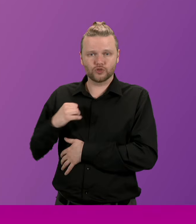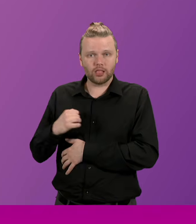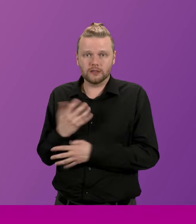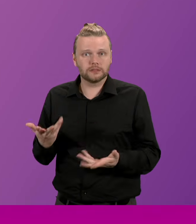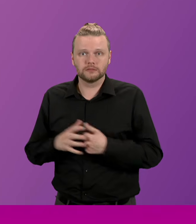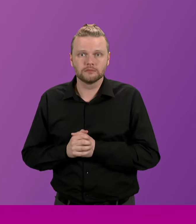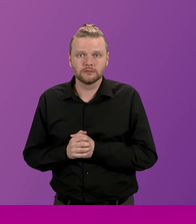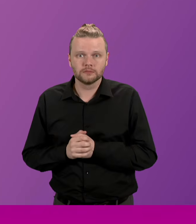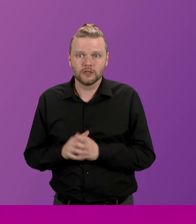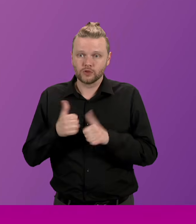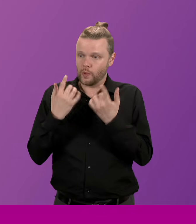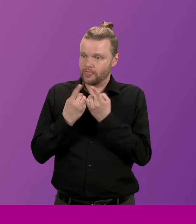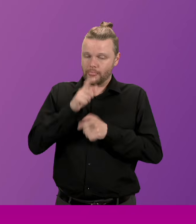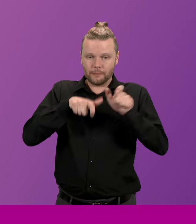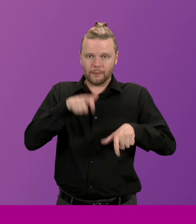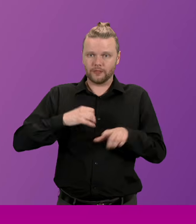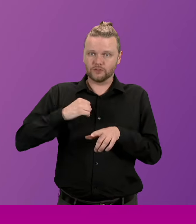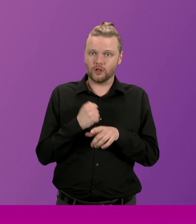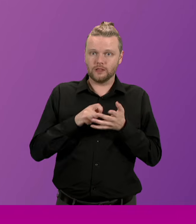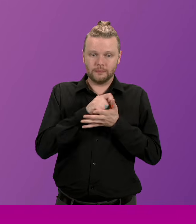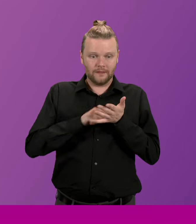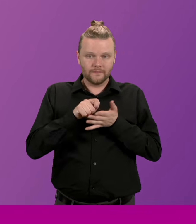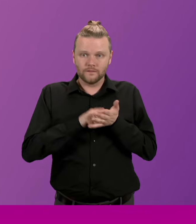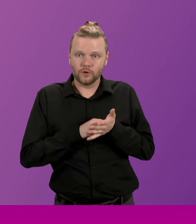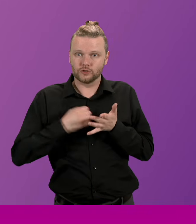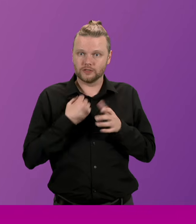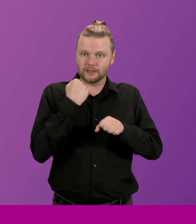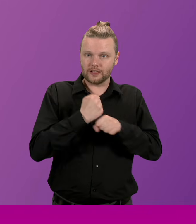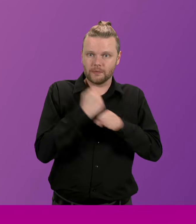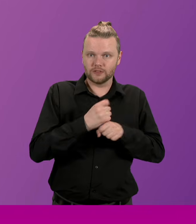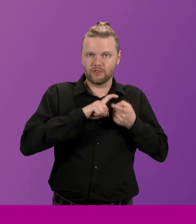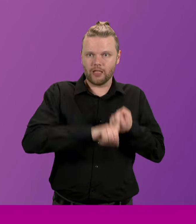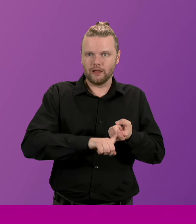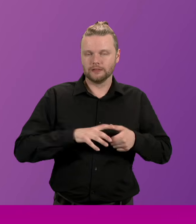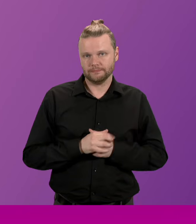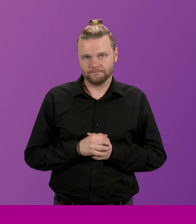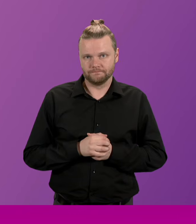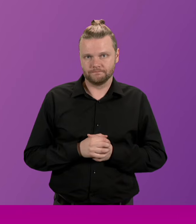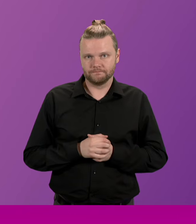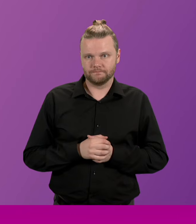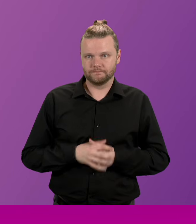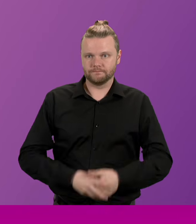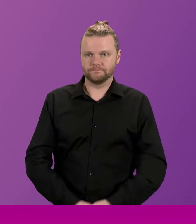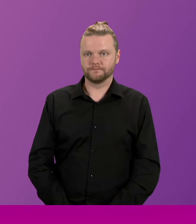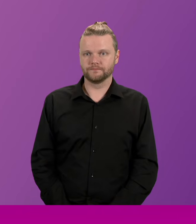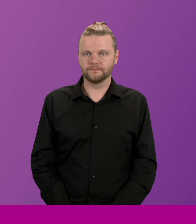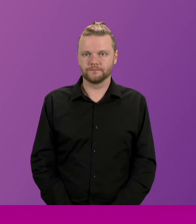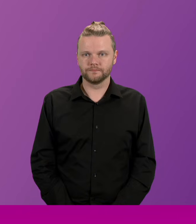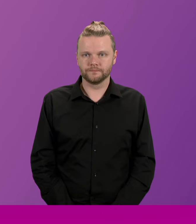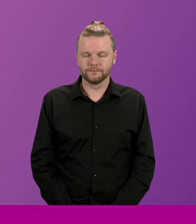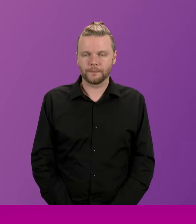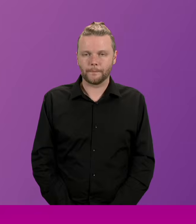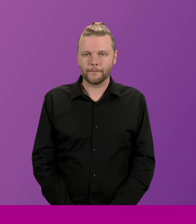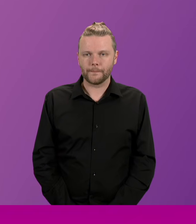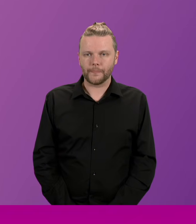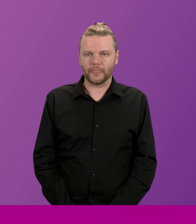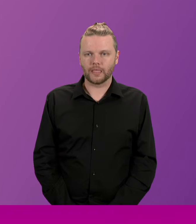It is a good job that the people of Scotland have a Scottish Government to rely on.